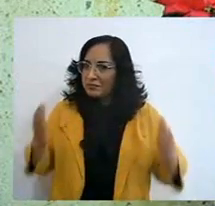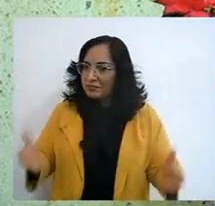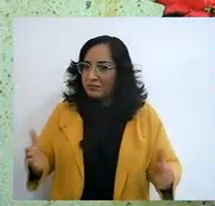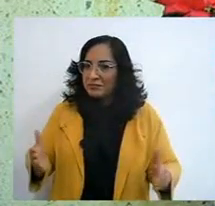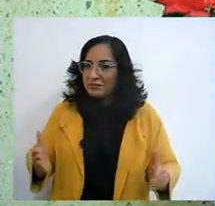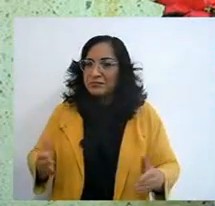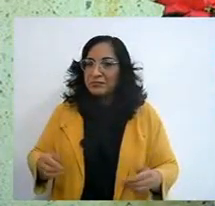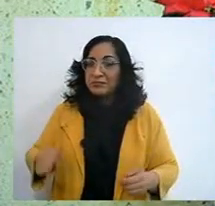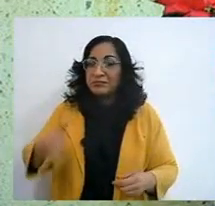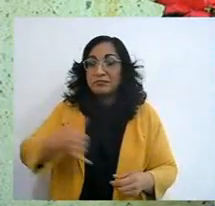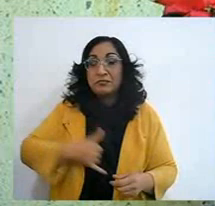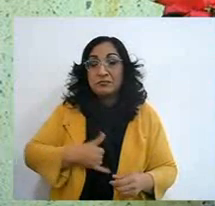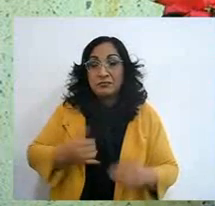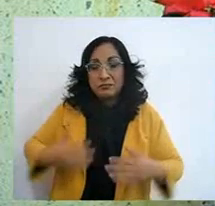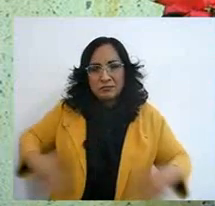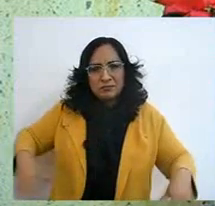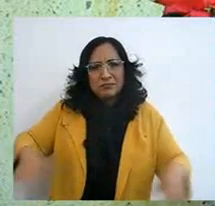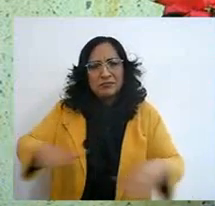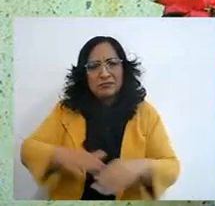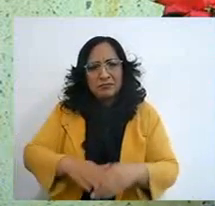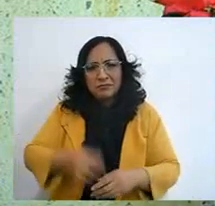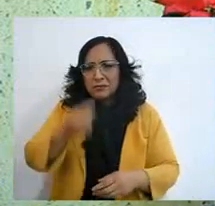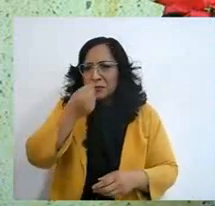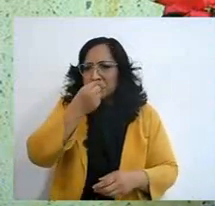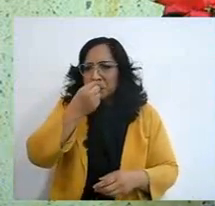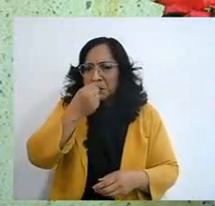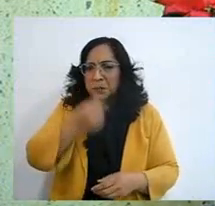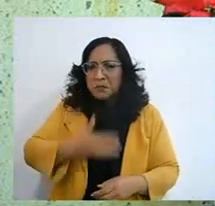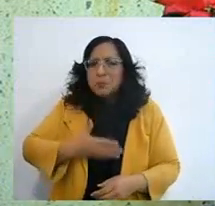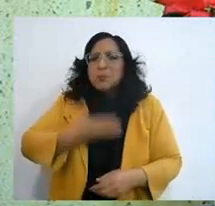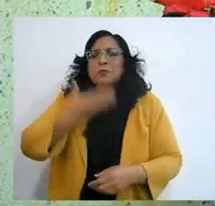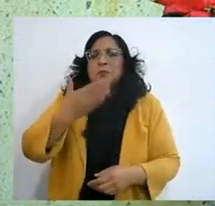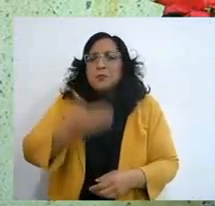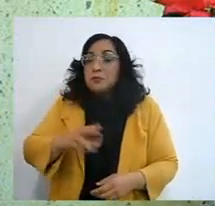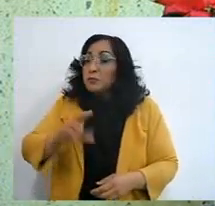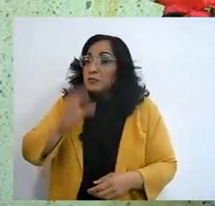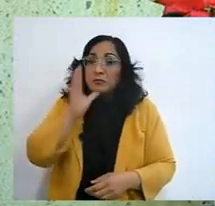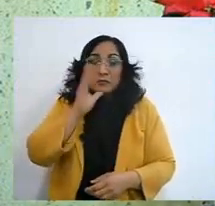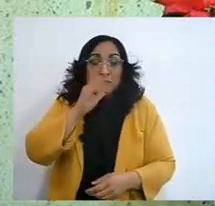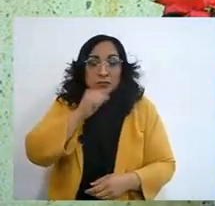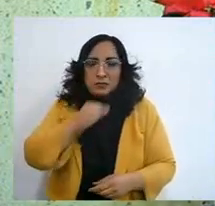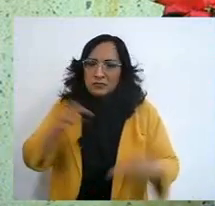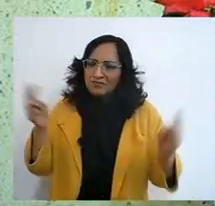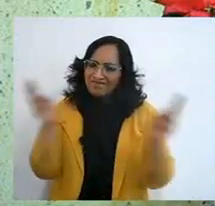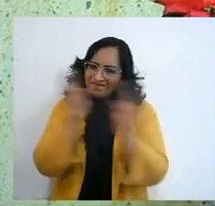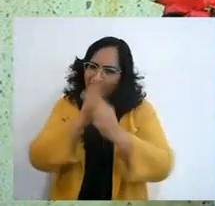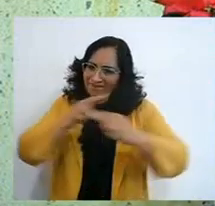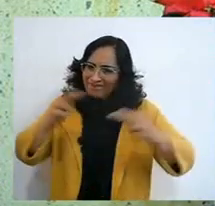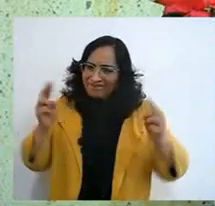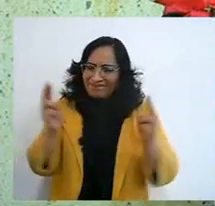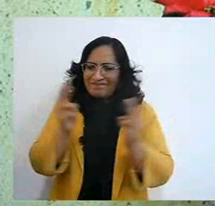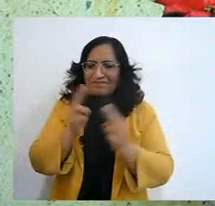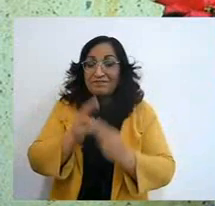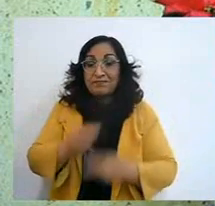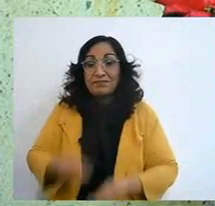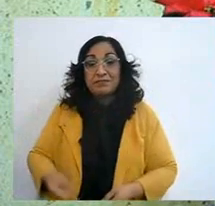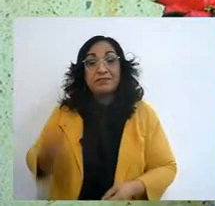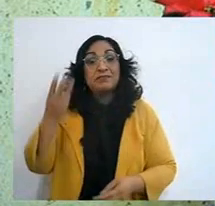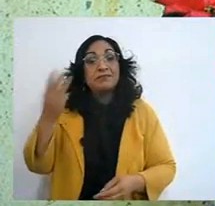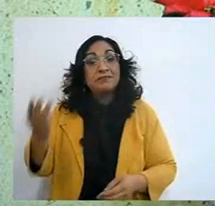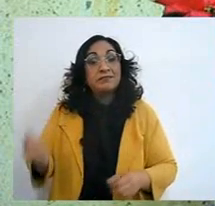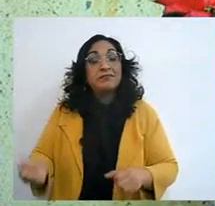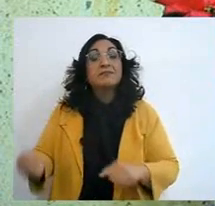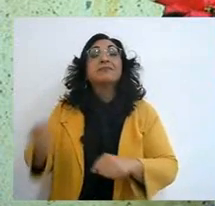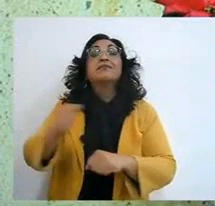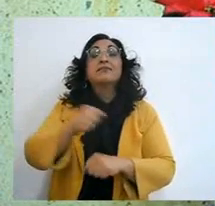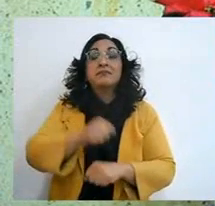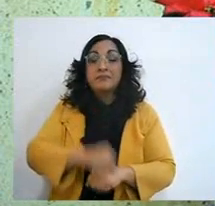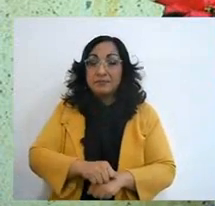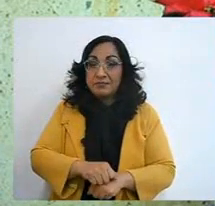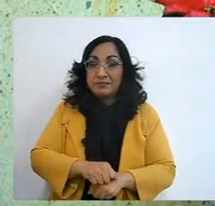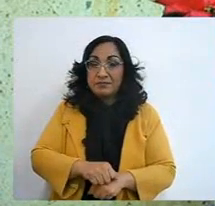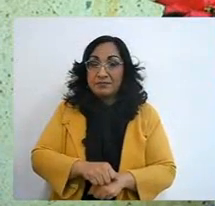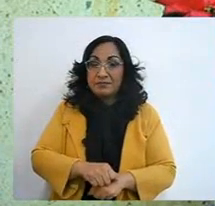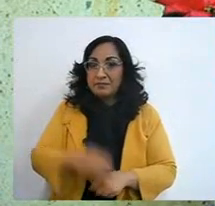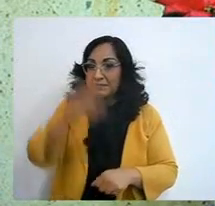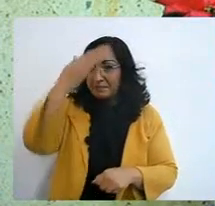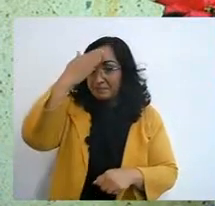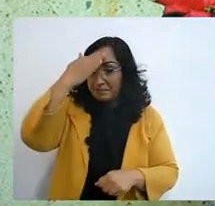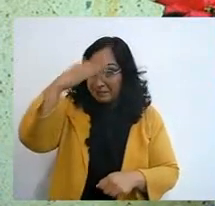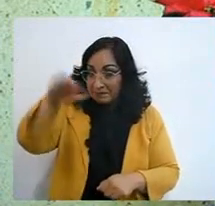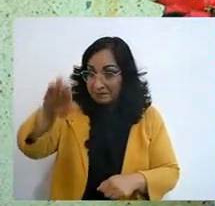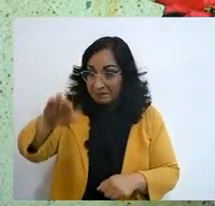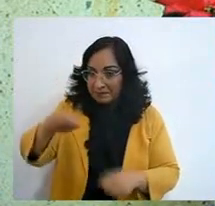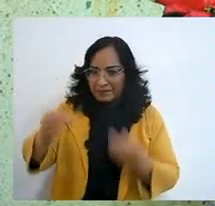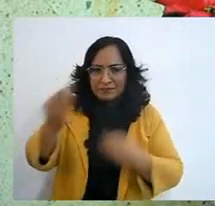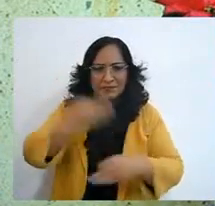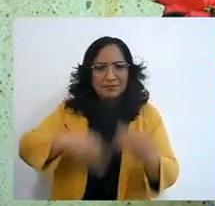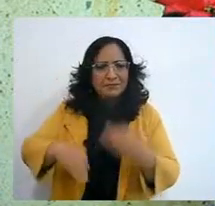I was in bed with oxygen, it was almost three weeks, but you know? I didn't miss anything